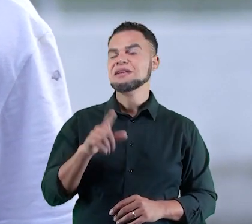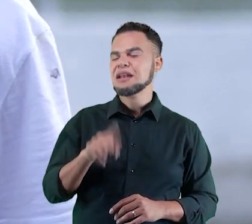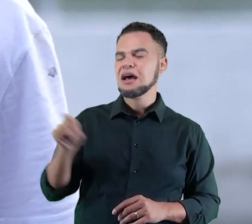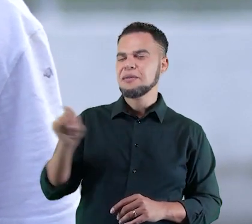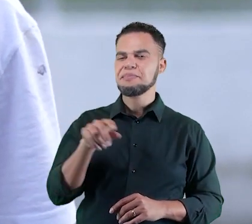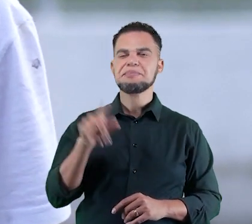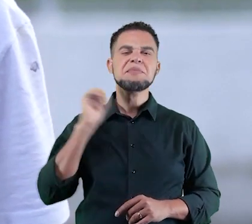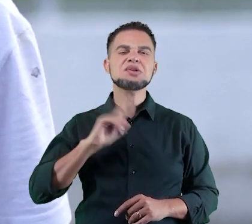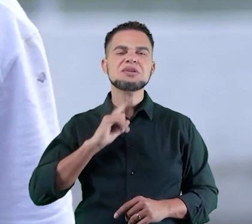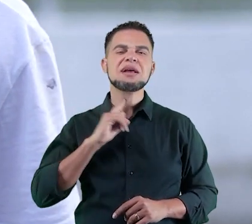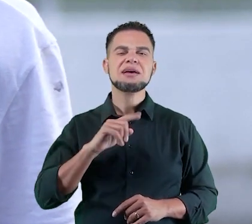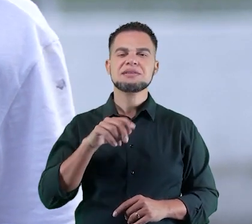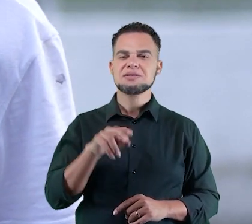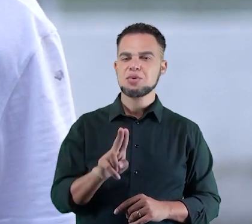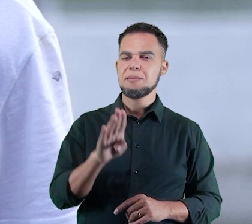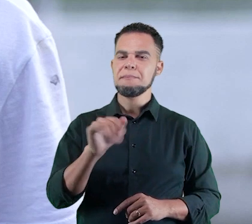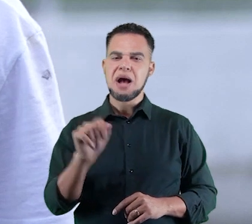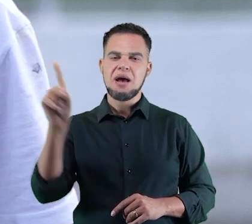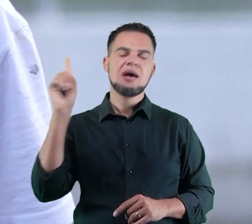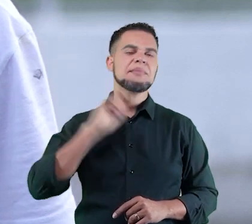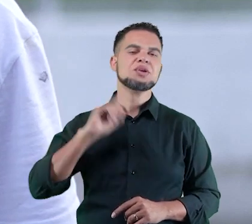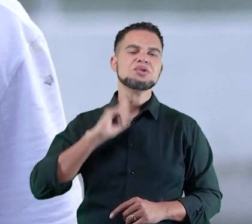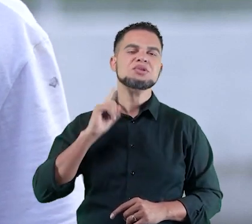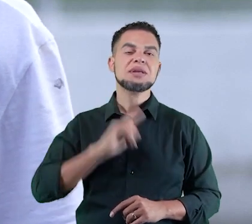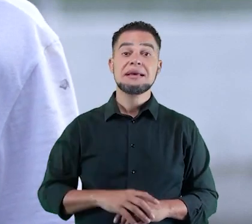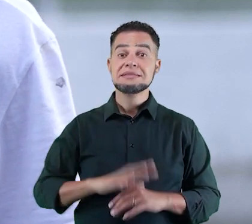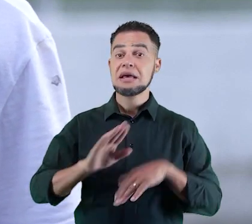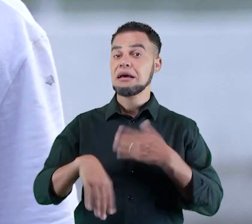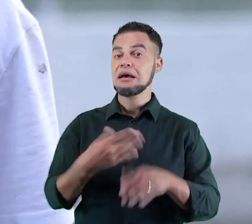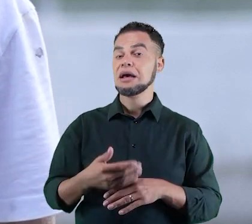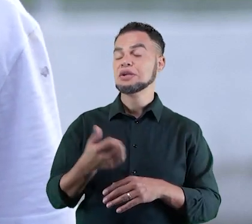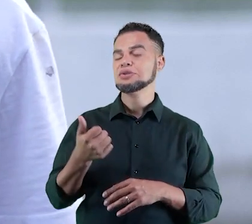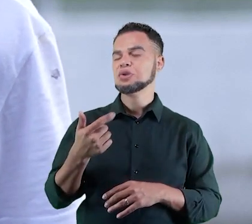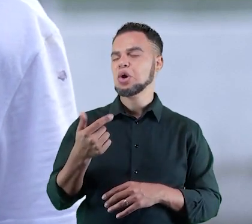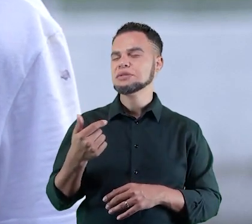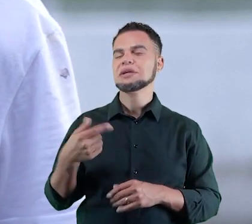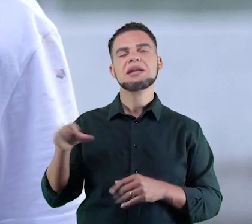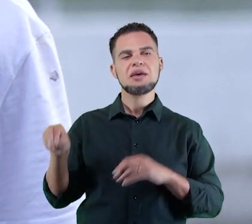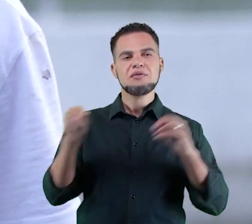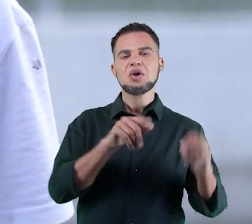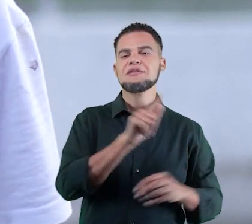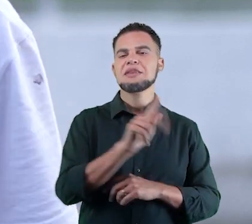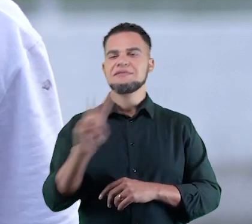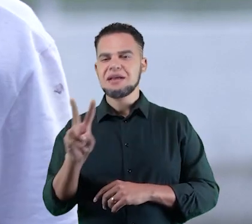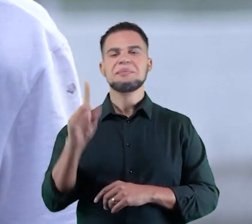Rodeiro, from Ubá, Minas Gerais, And then, when I was 12, I came to Governador Valadares,